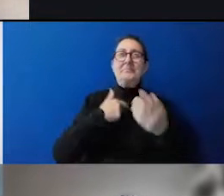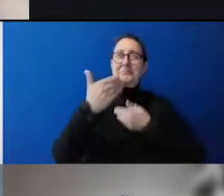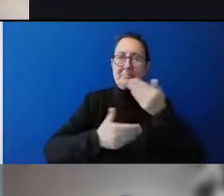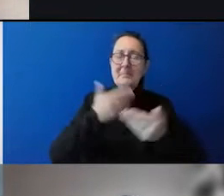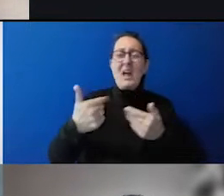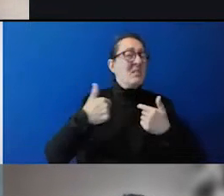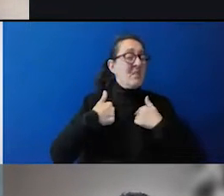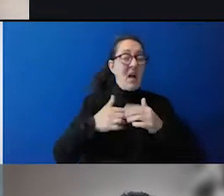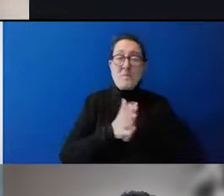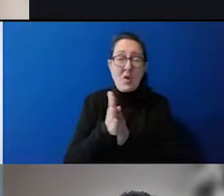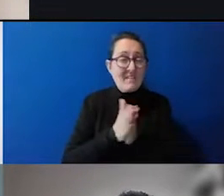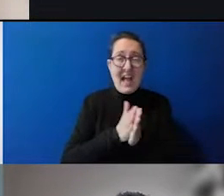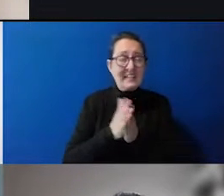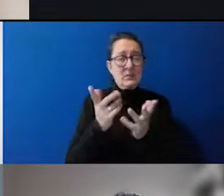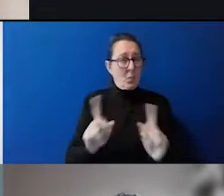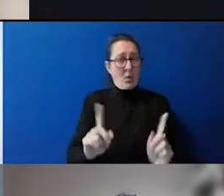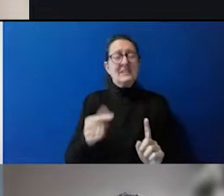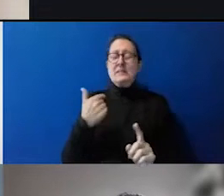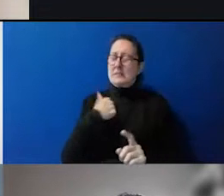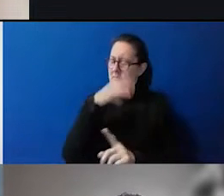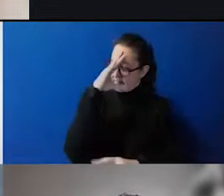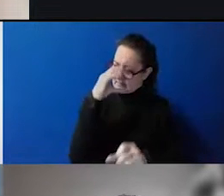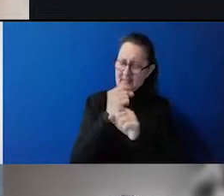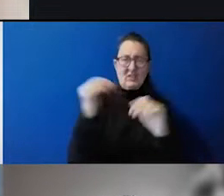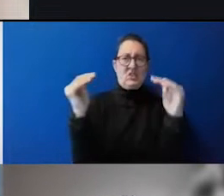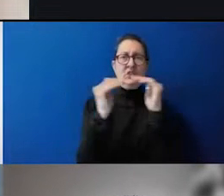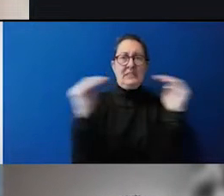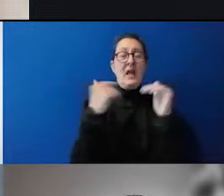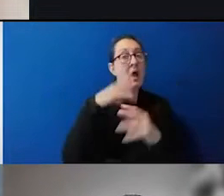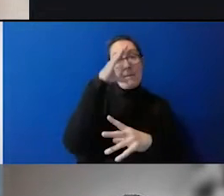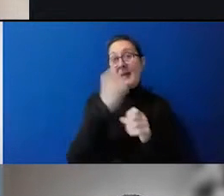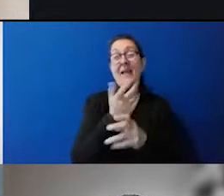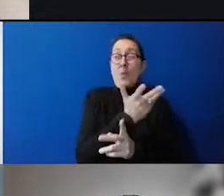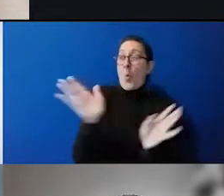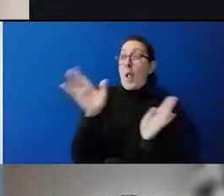and a belief that everybody with a legal problem uh should be able to access the help that they